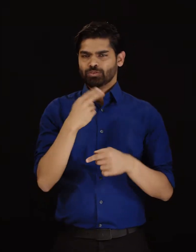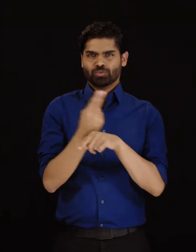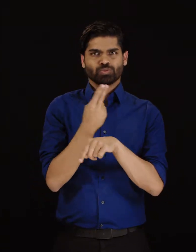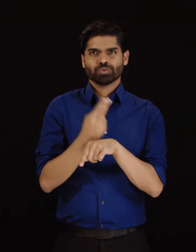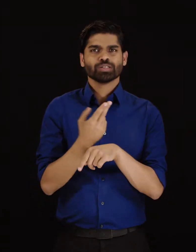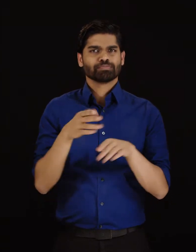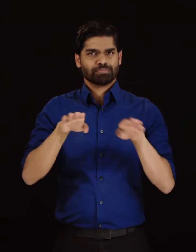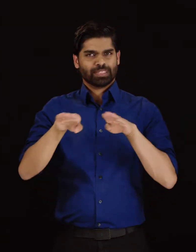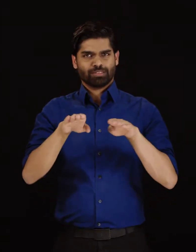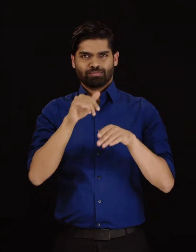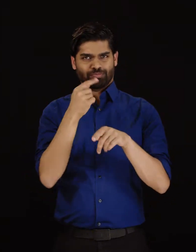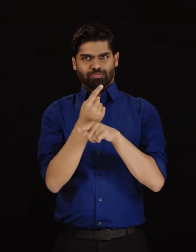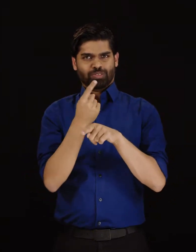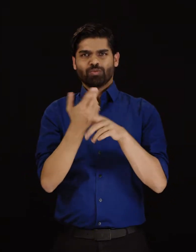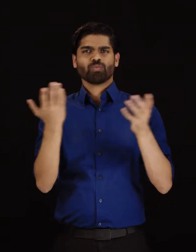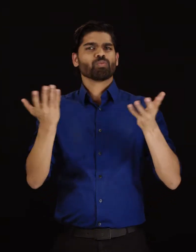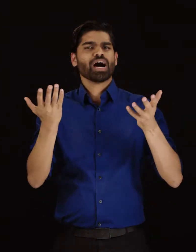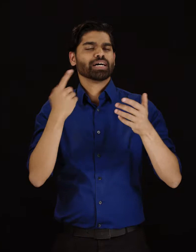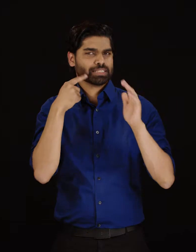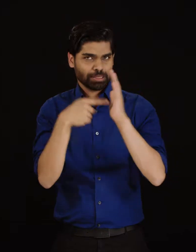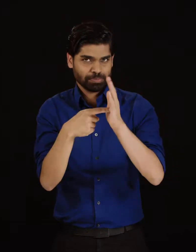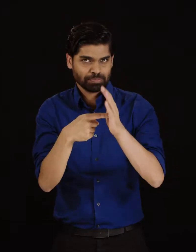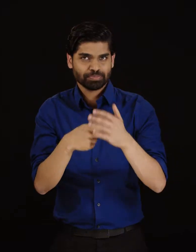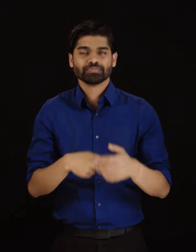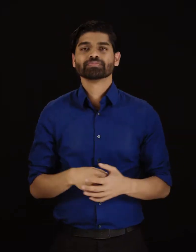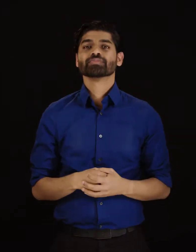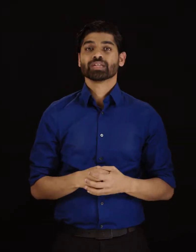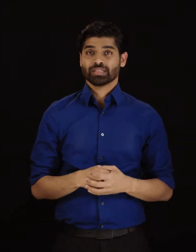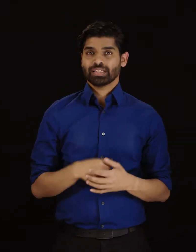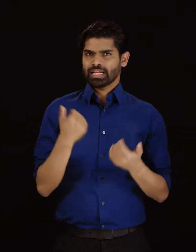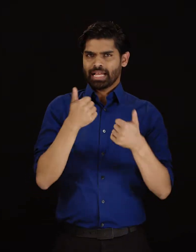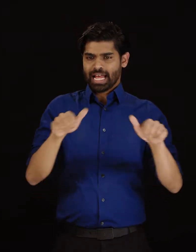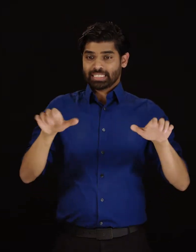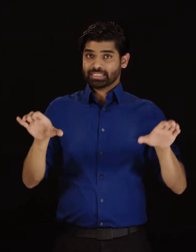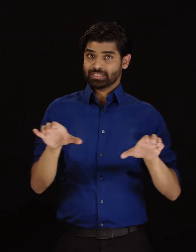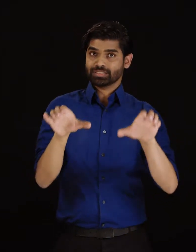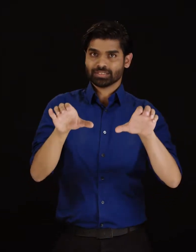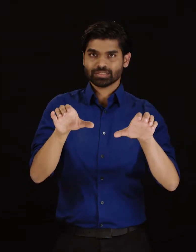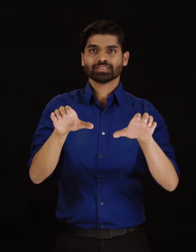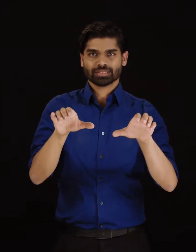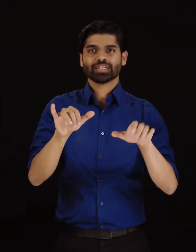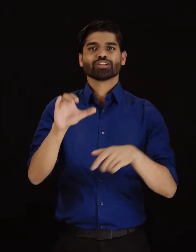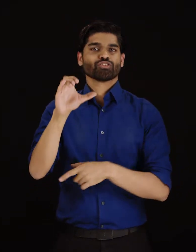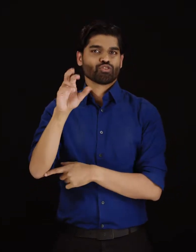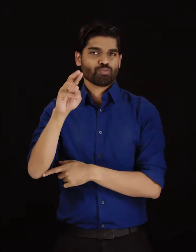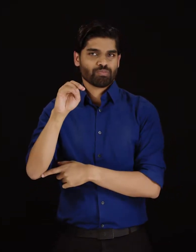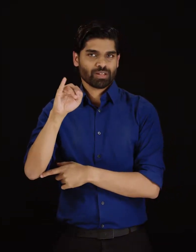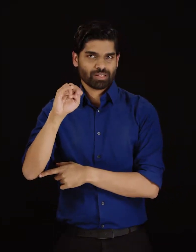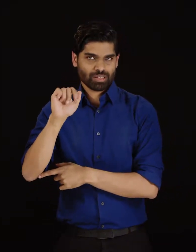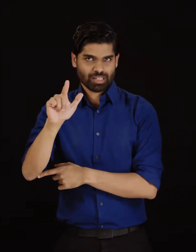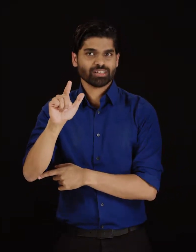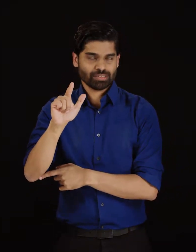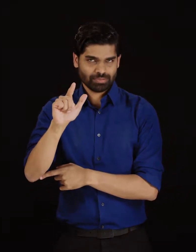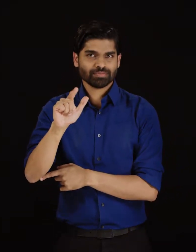provider identifies. Violations of an Acceptable Use policy may result in service suspension or disconnection, or a